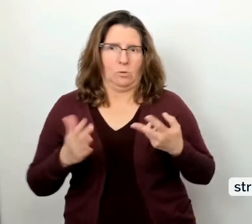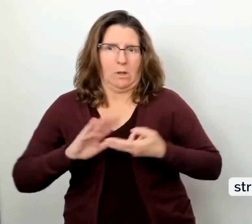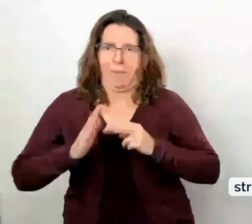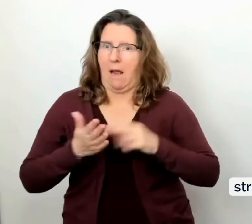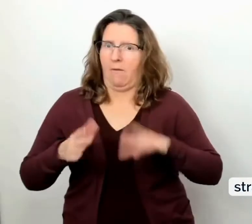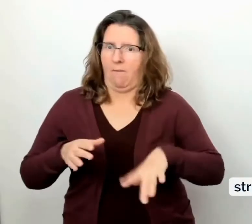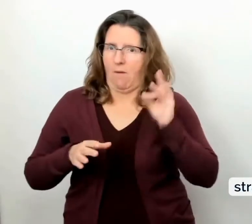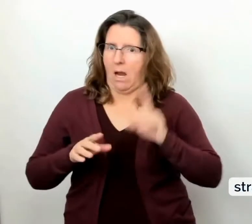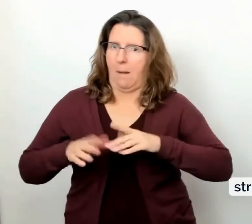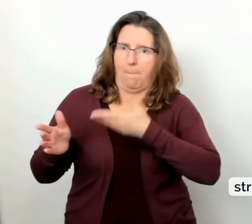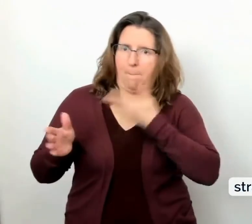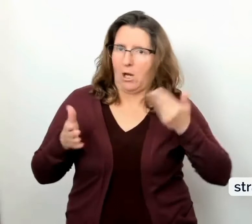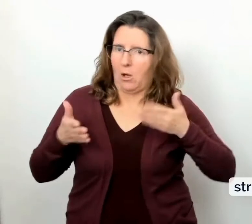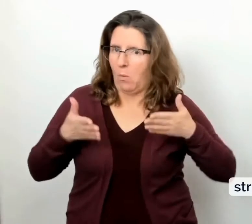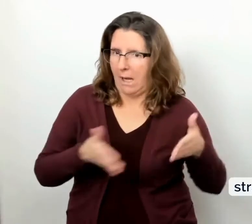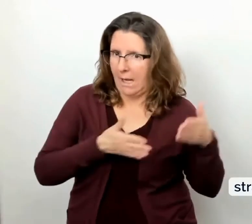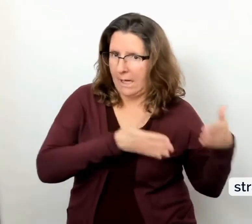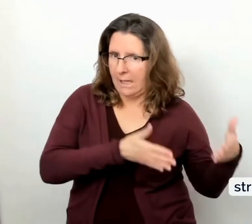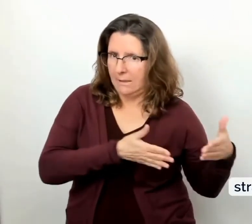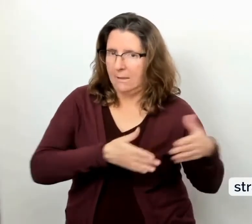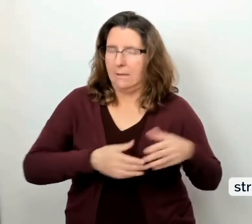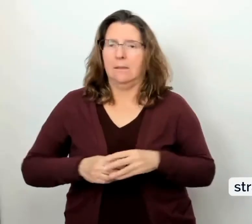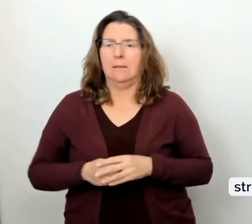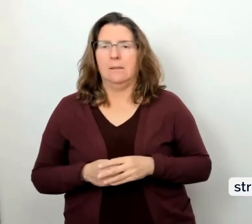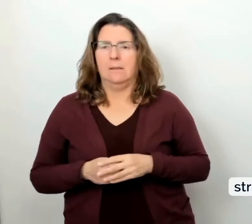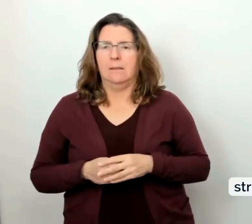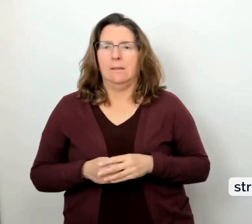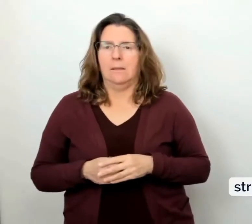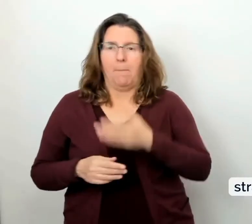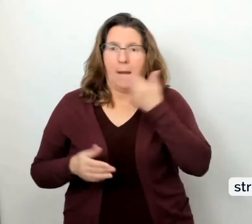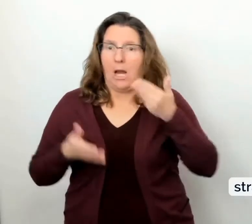But when faced with the fact that it's not working, then they look for a better way.